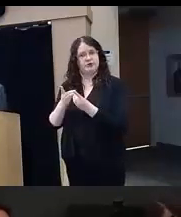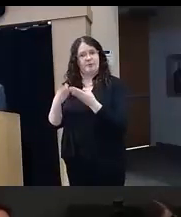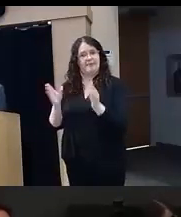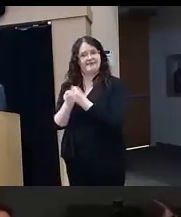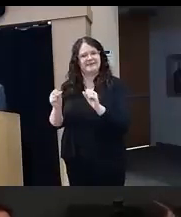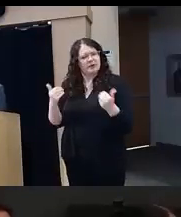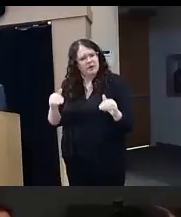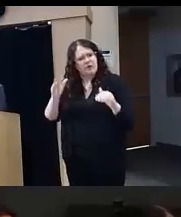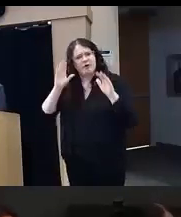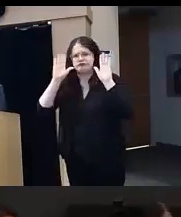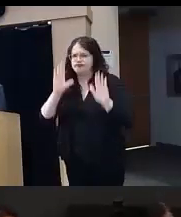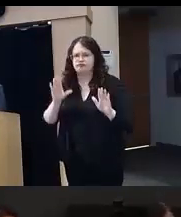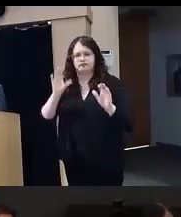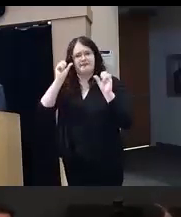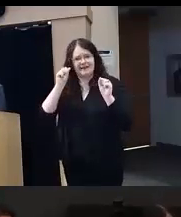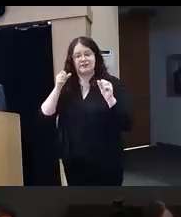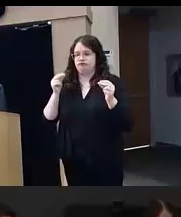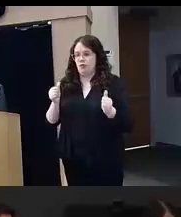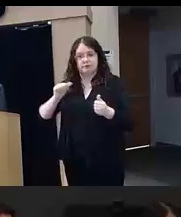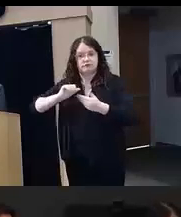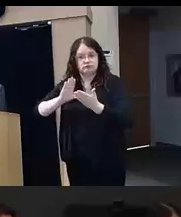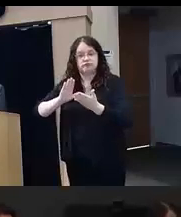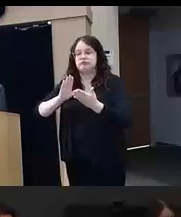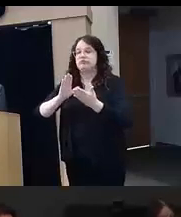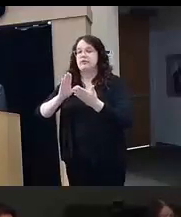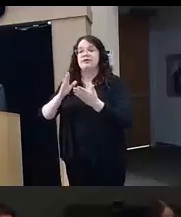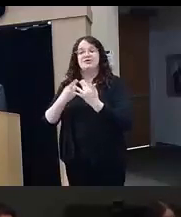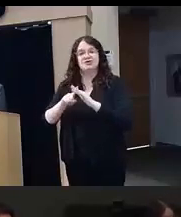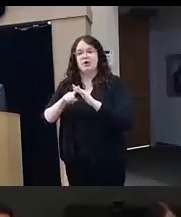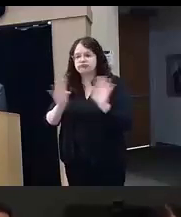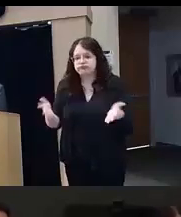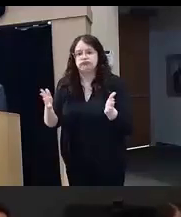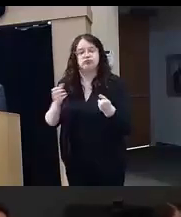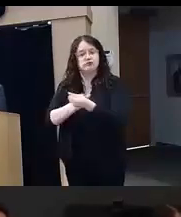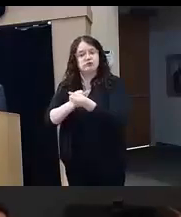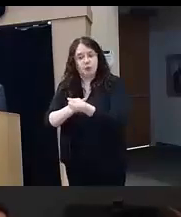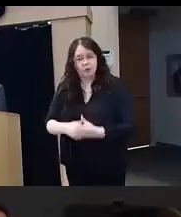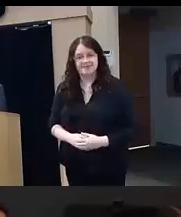addressed it and you know organized some of these movements and support and the support staff the